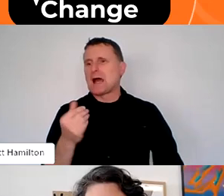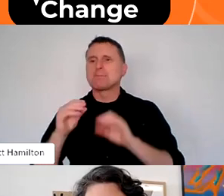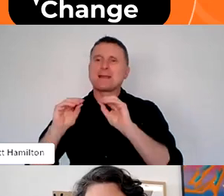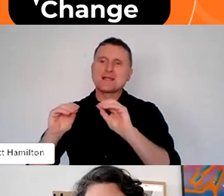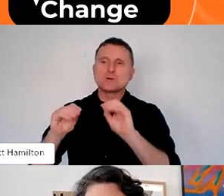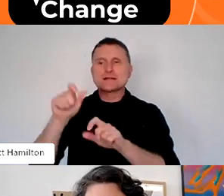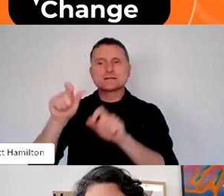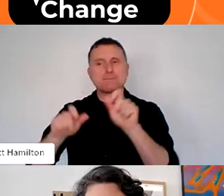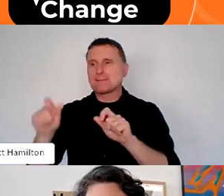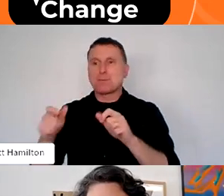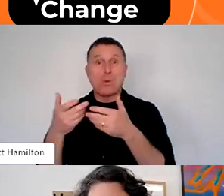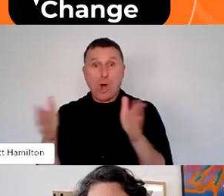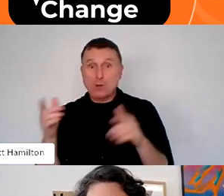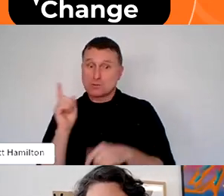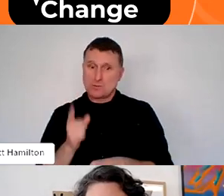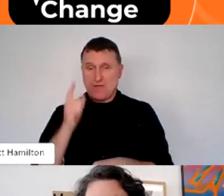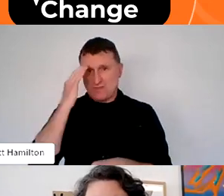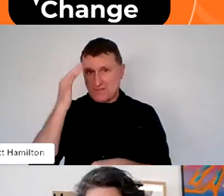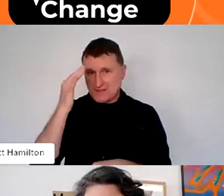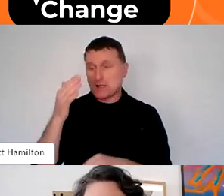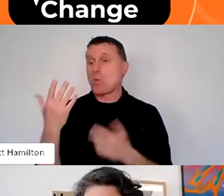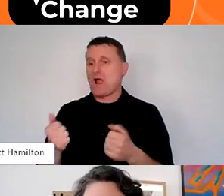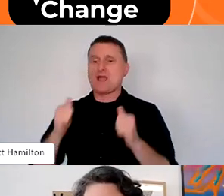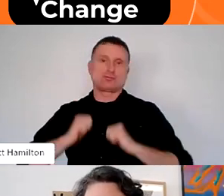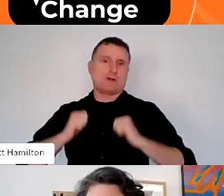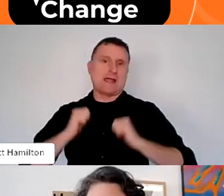as, Claire, you mentioned, so important that there's professional development